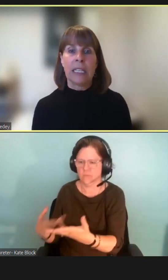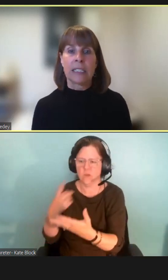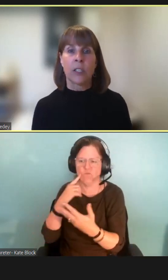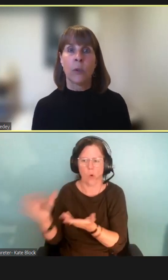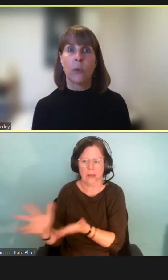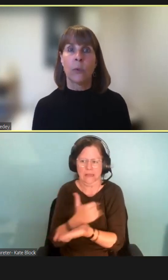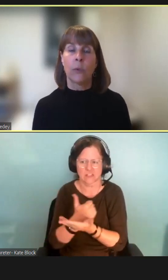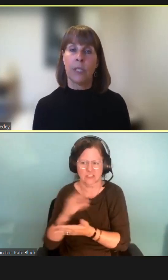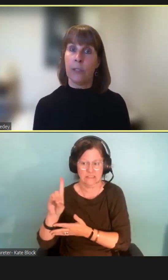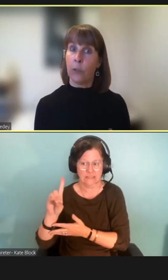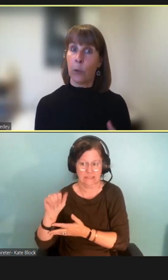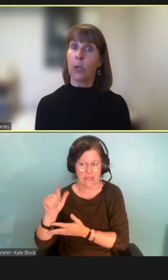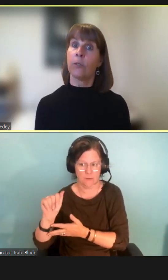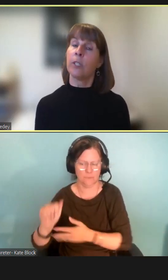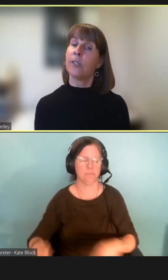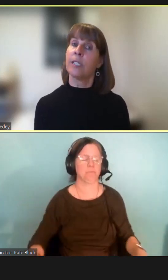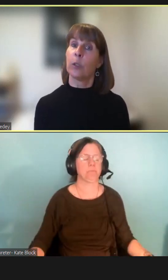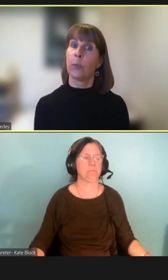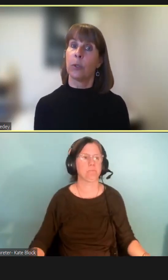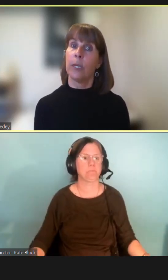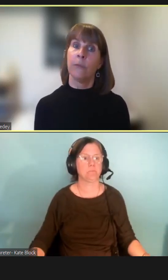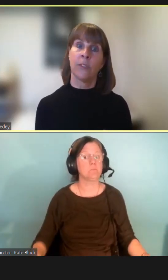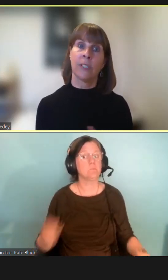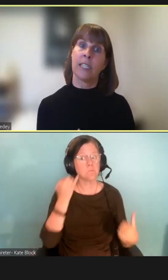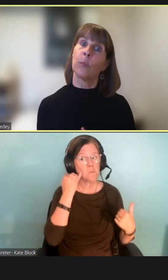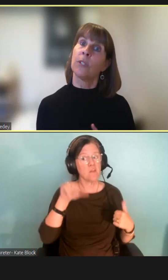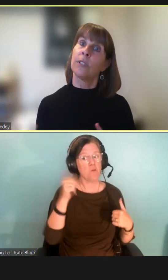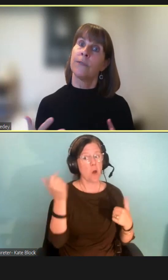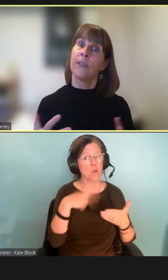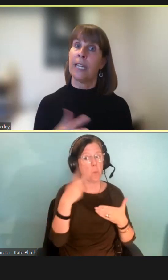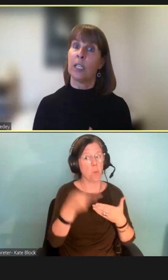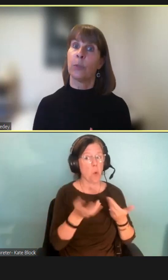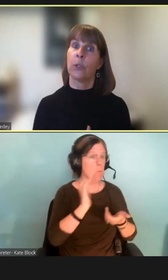so if you're partnering with another program for example if an Eddie program